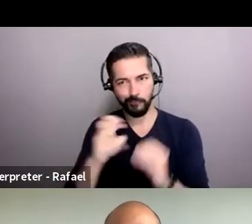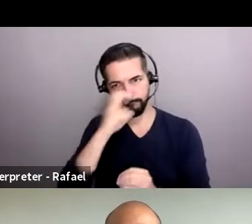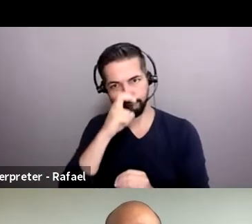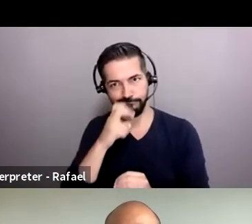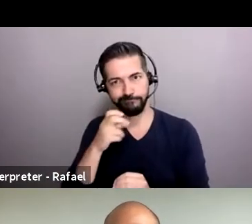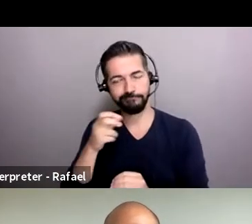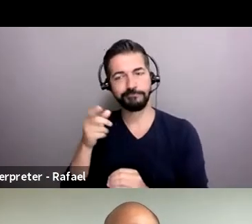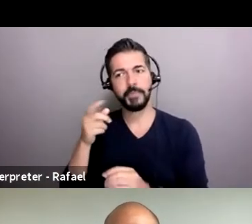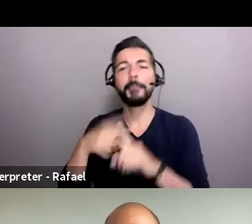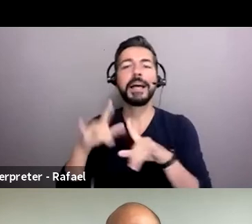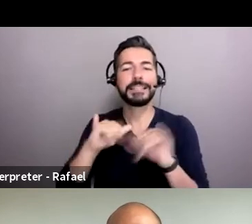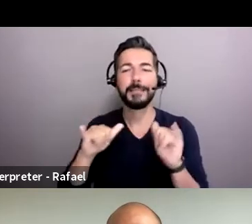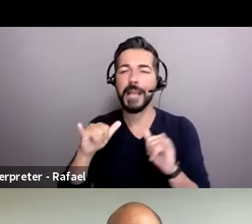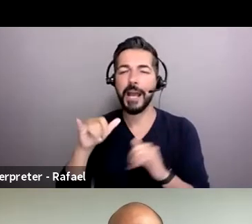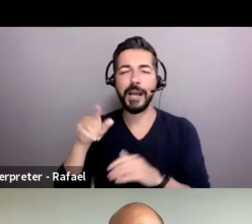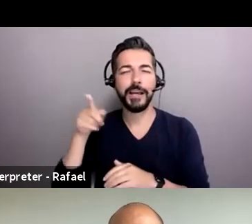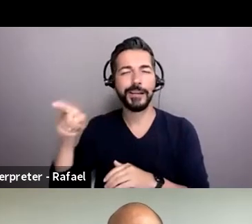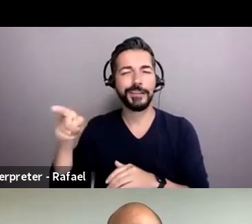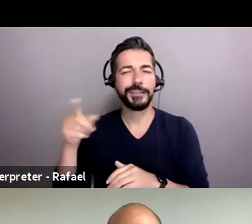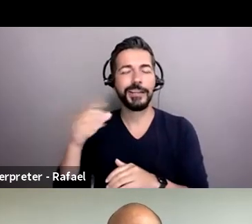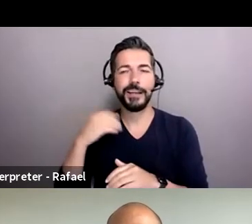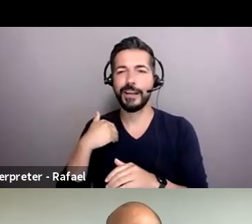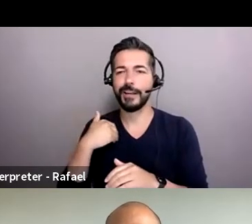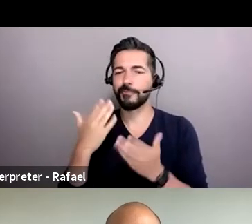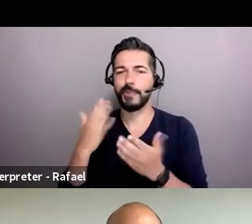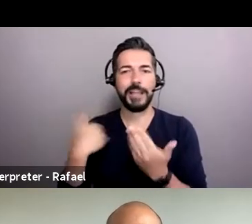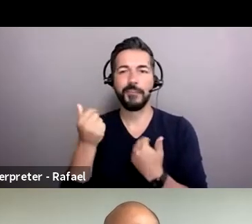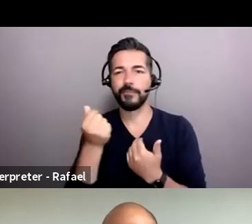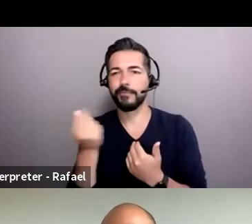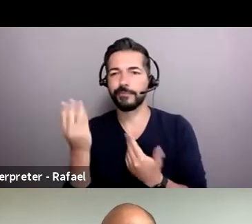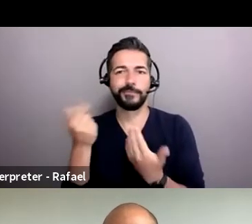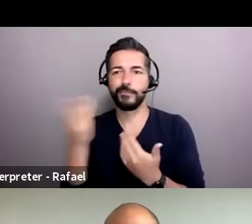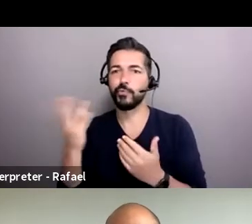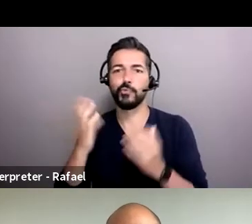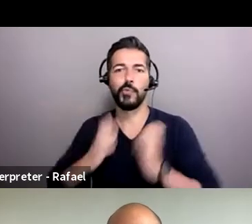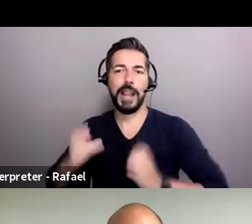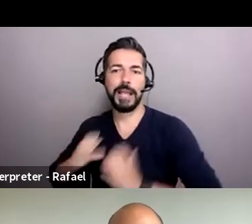are a bit more thin spread with the number of clients that are probably managing at times as a client, you don't really